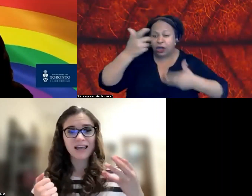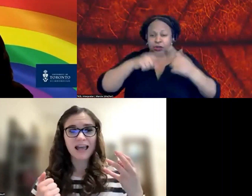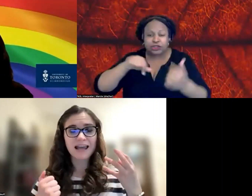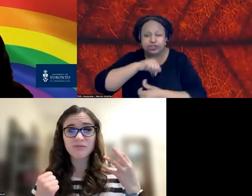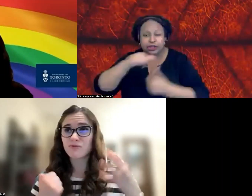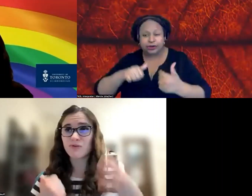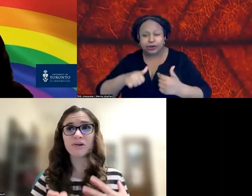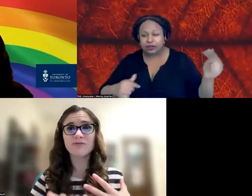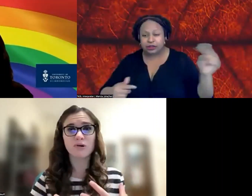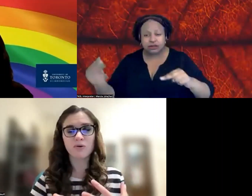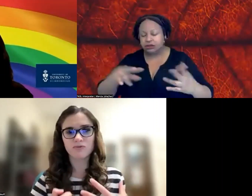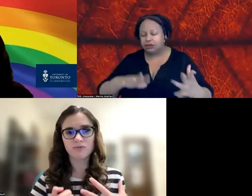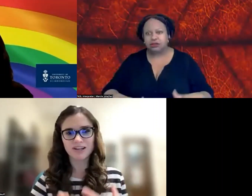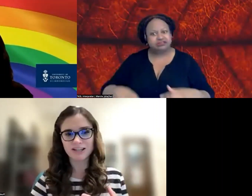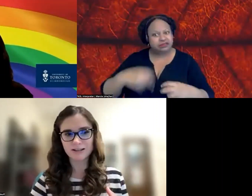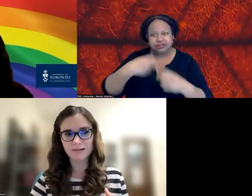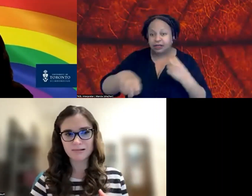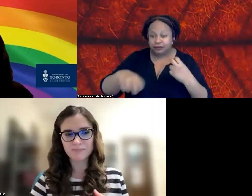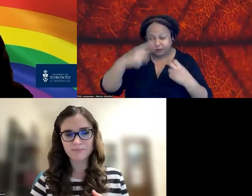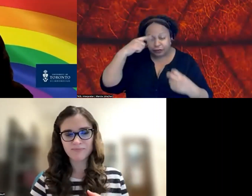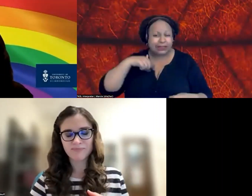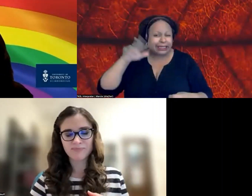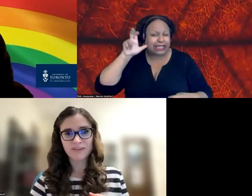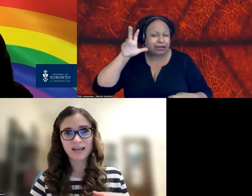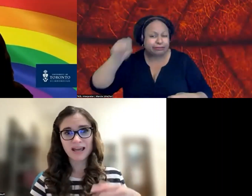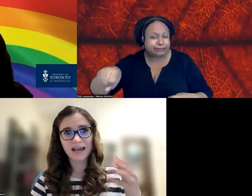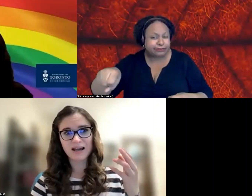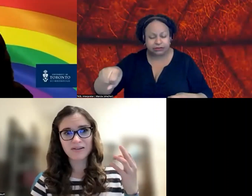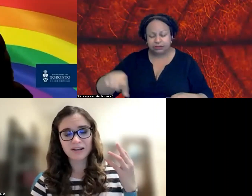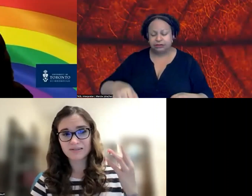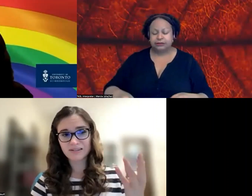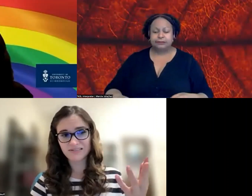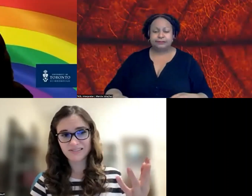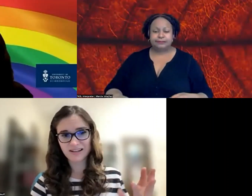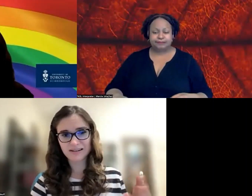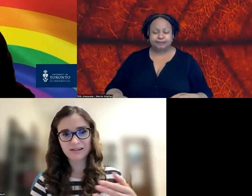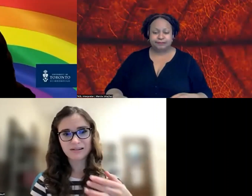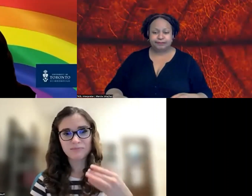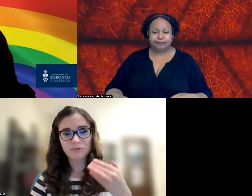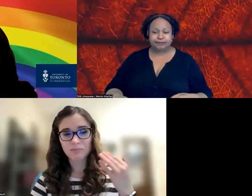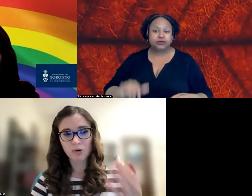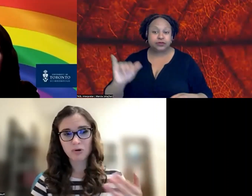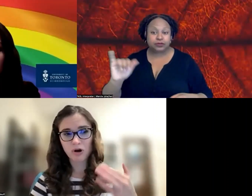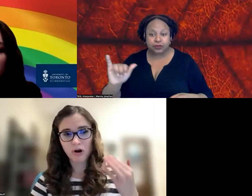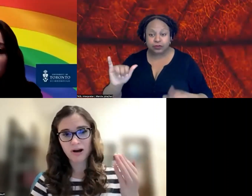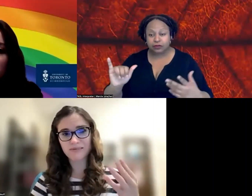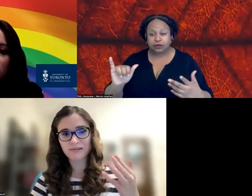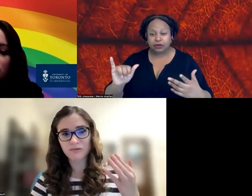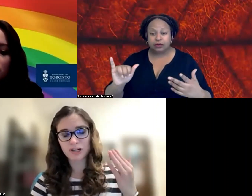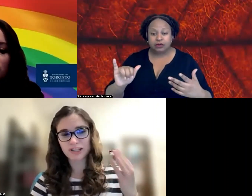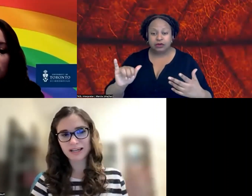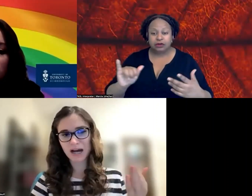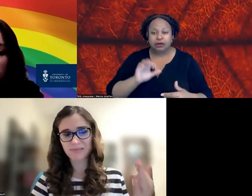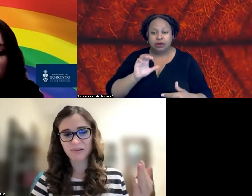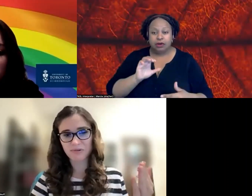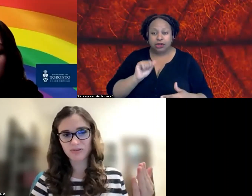And it was very difficult for me to hear. And in addition, the remote CART wouldn't capture everything.